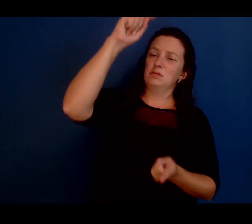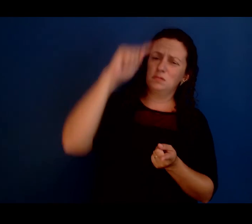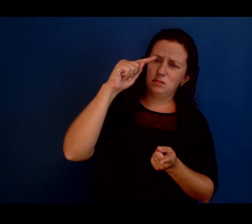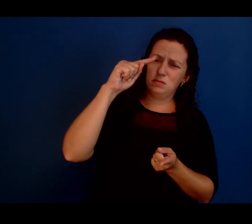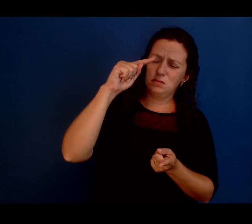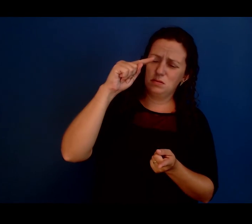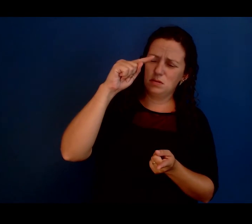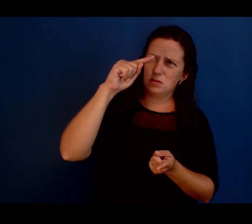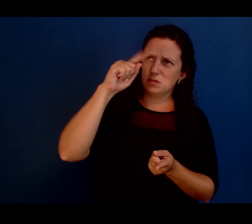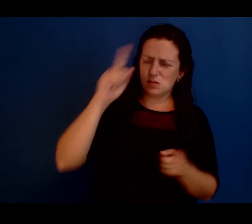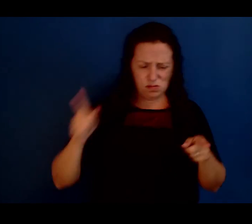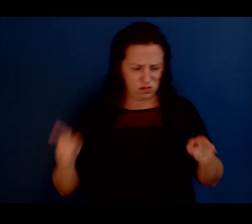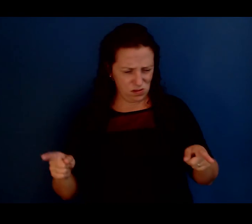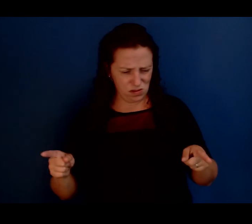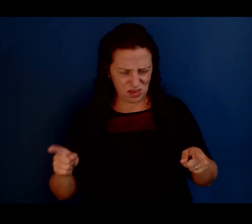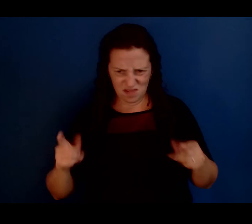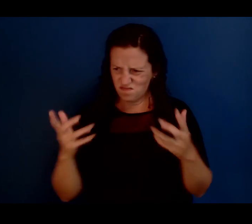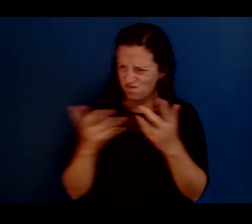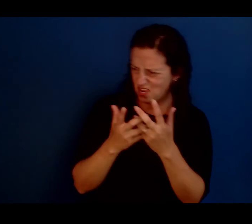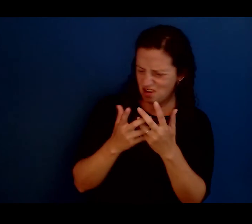know where's it gonna fit? You have to have a layout for everything